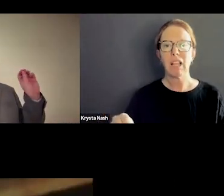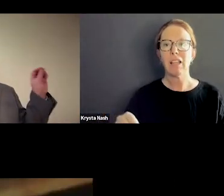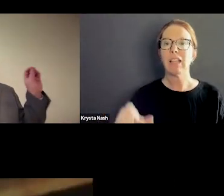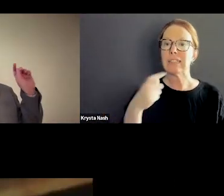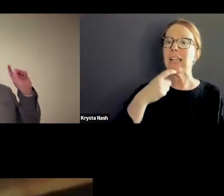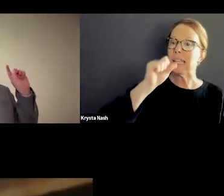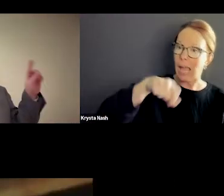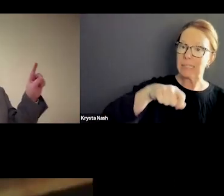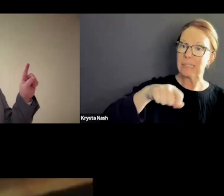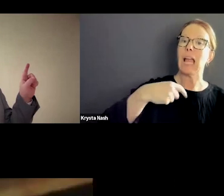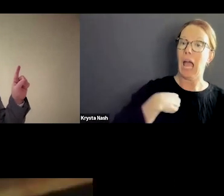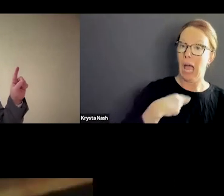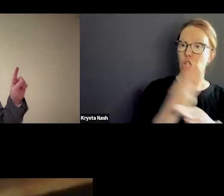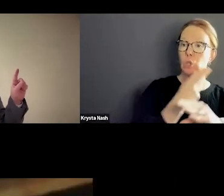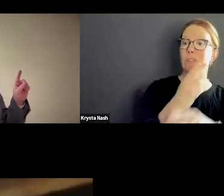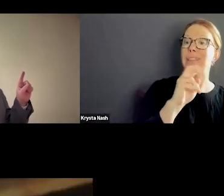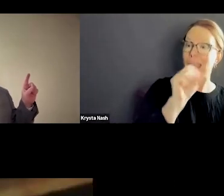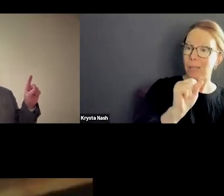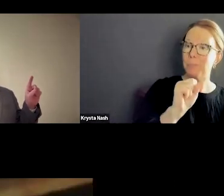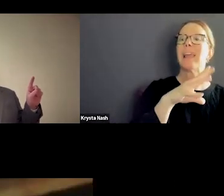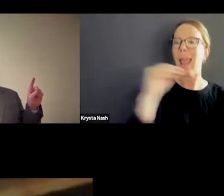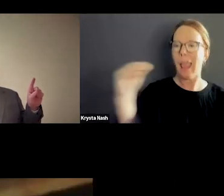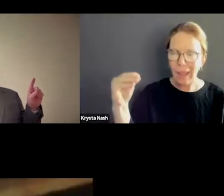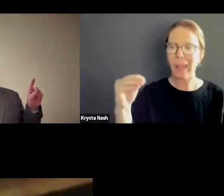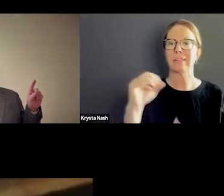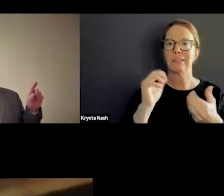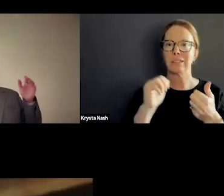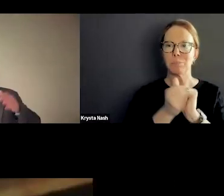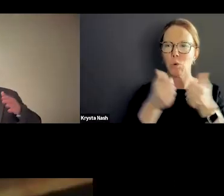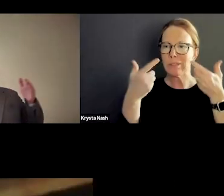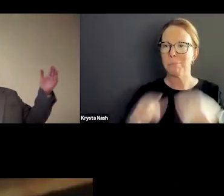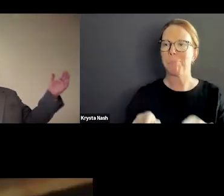I did, I at least used cannabis and did some sort of sports betting at the same time. And if we look at the